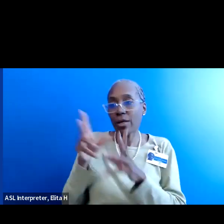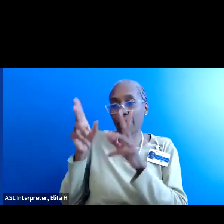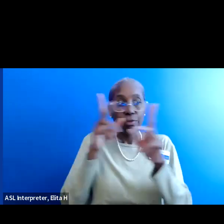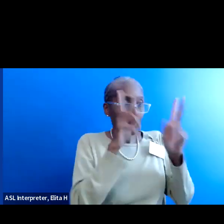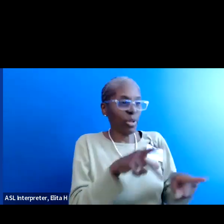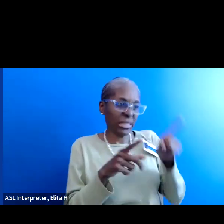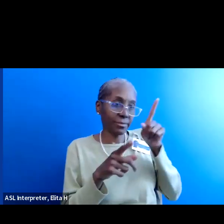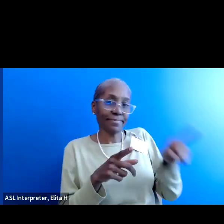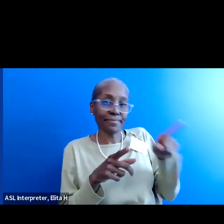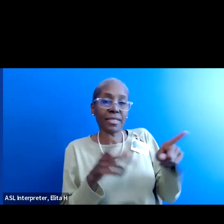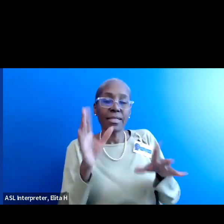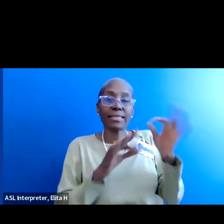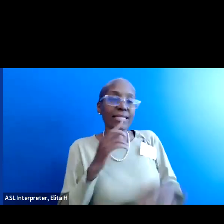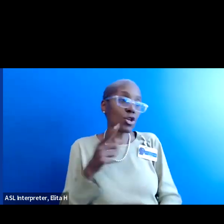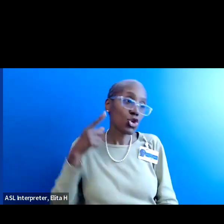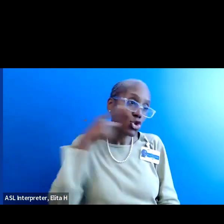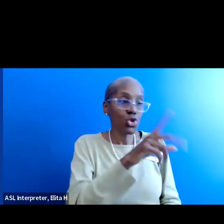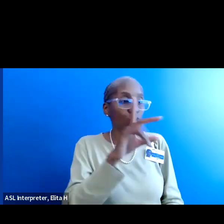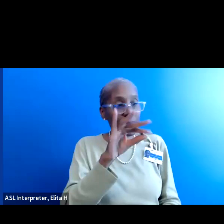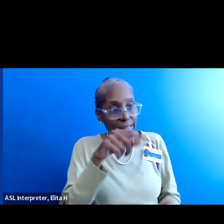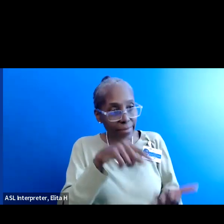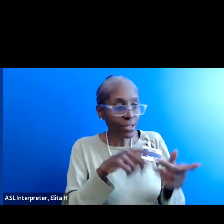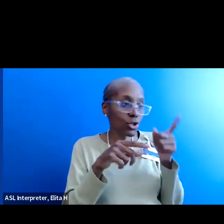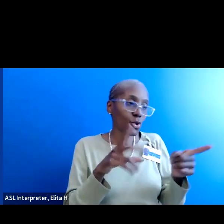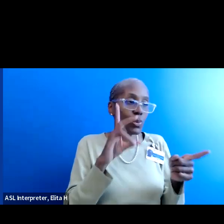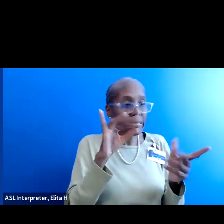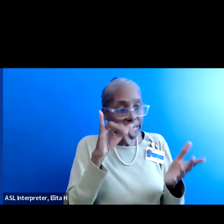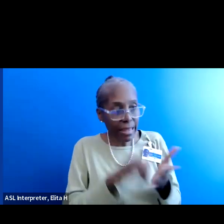So instead of saying you did this, or you did that, or didn't do this.